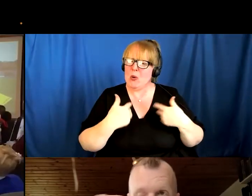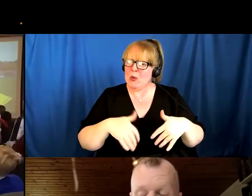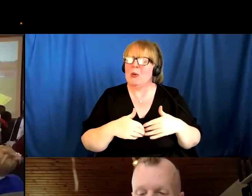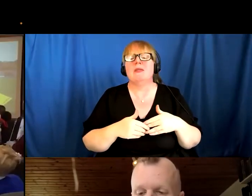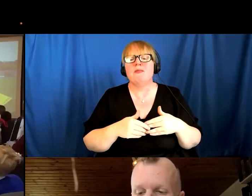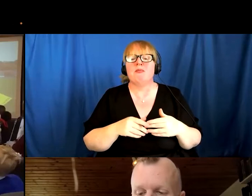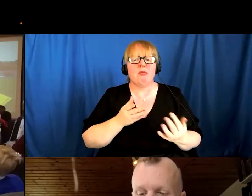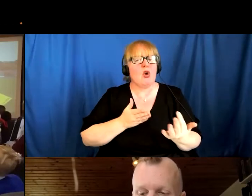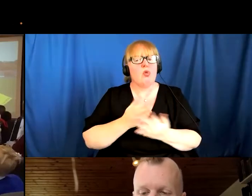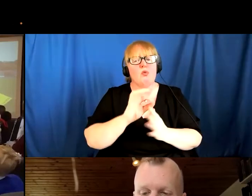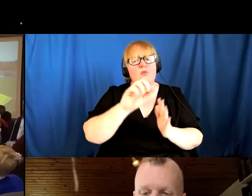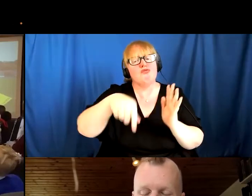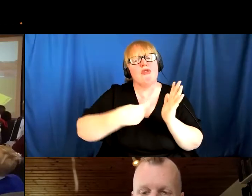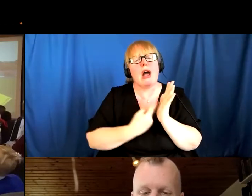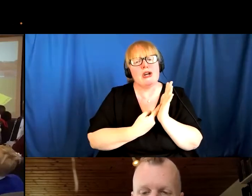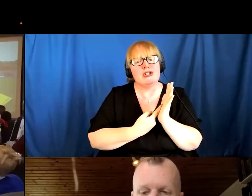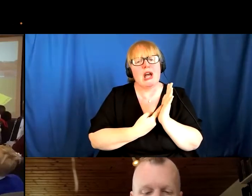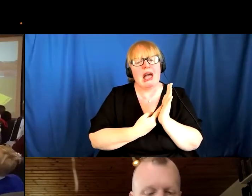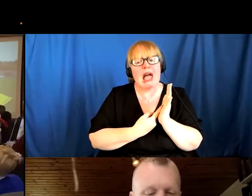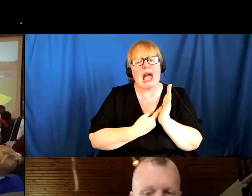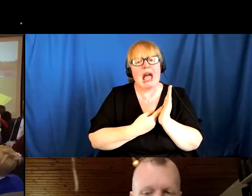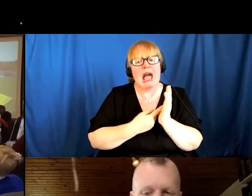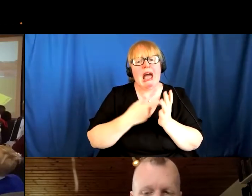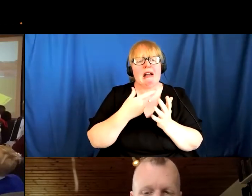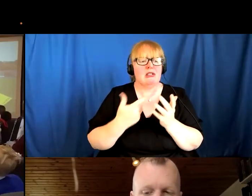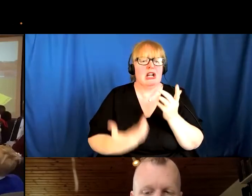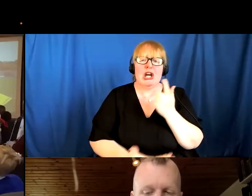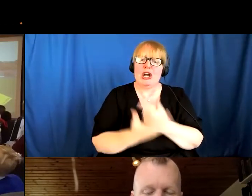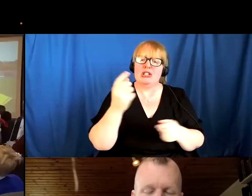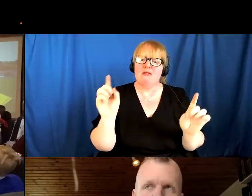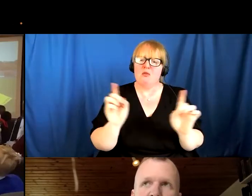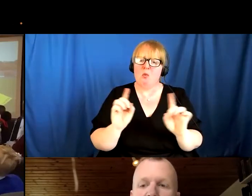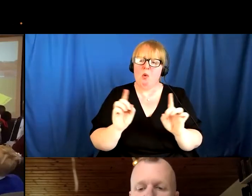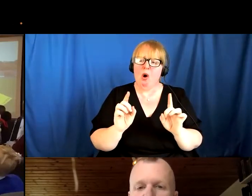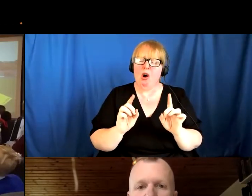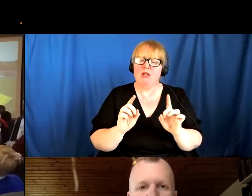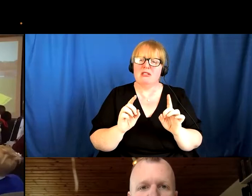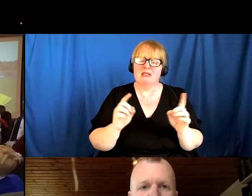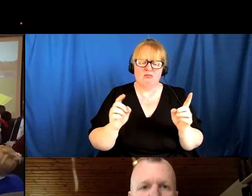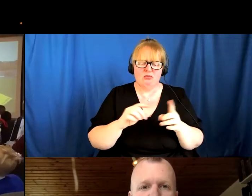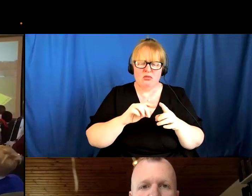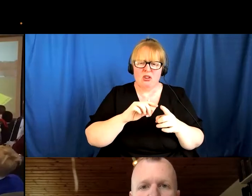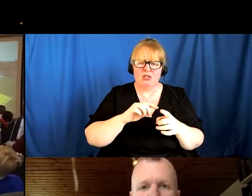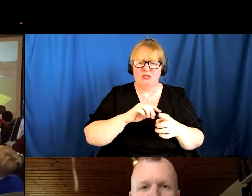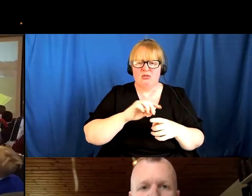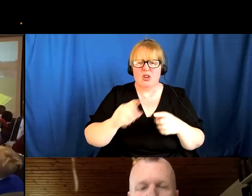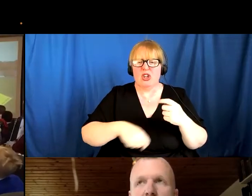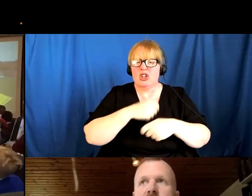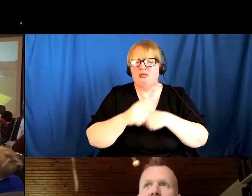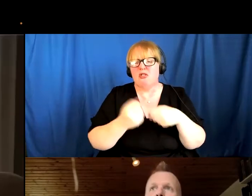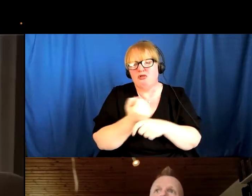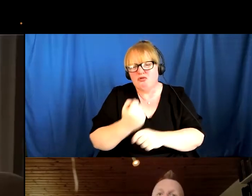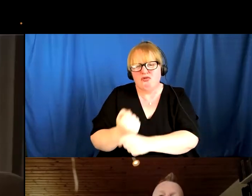we eventually ended up proposing a sort of regeneration of a totally underused woodland area.